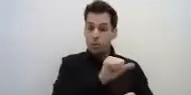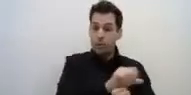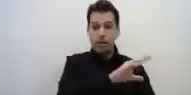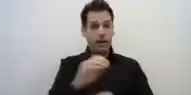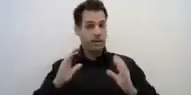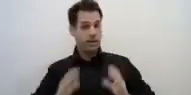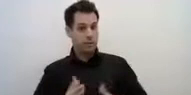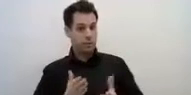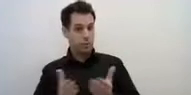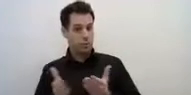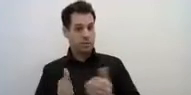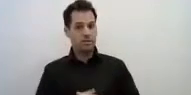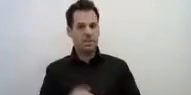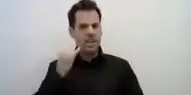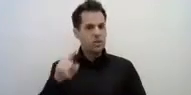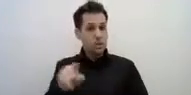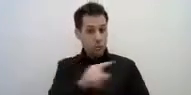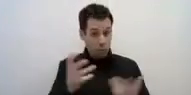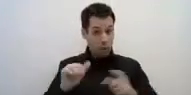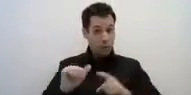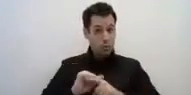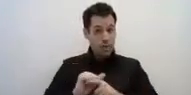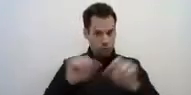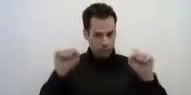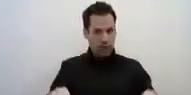you can access this training and a variety of tools and resources